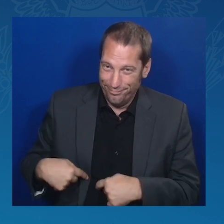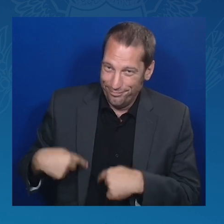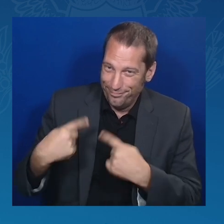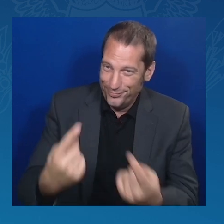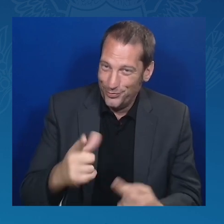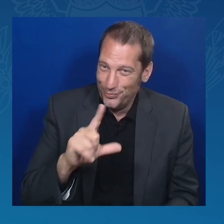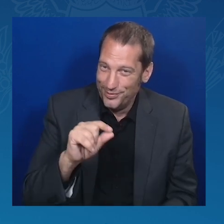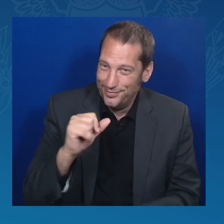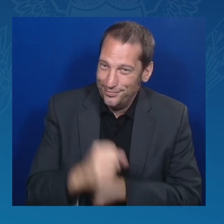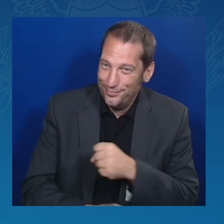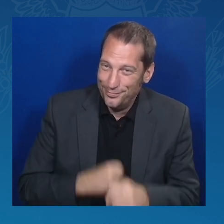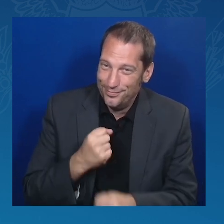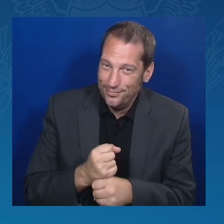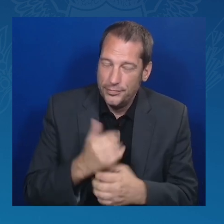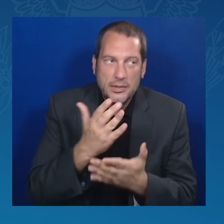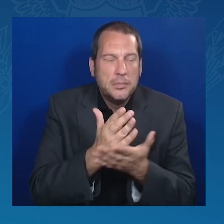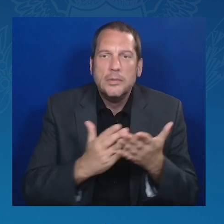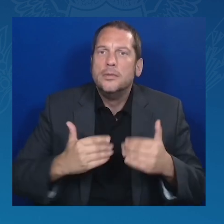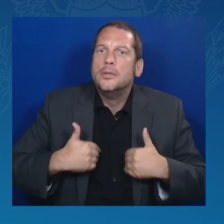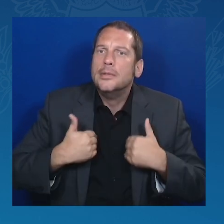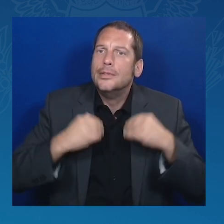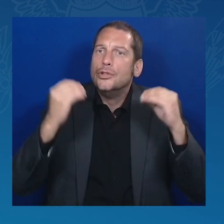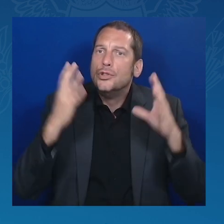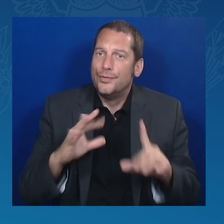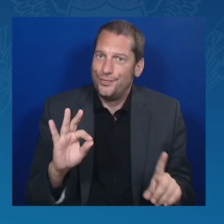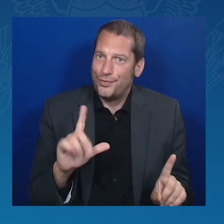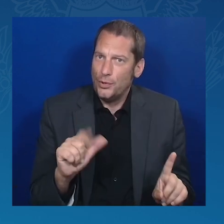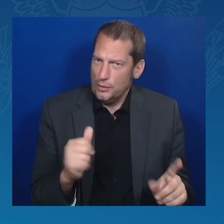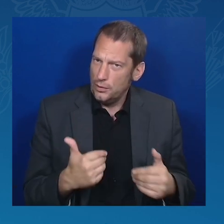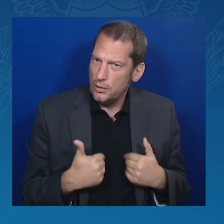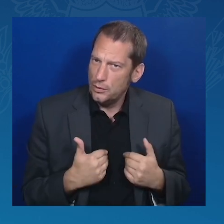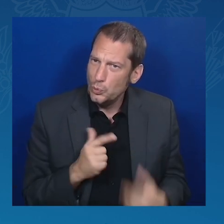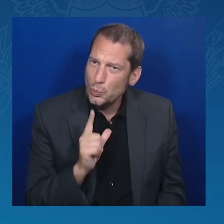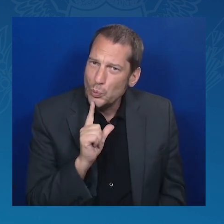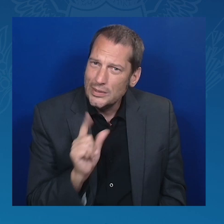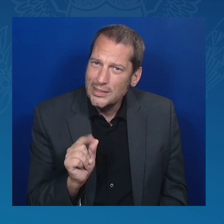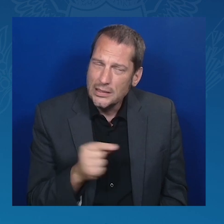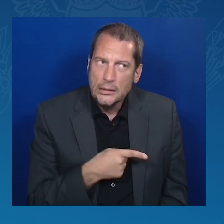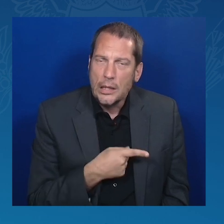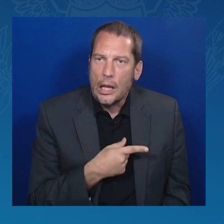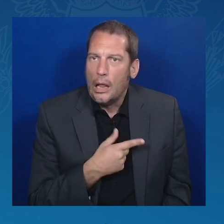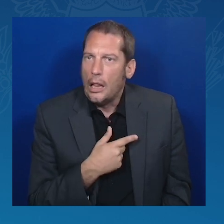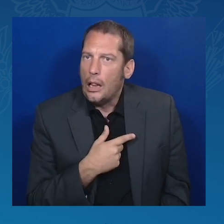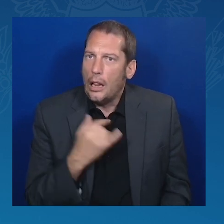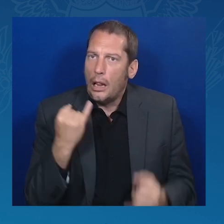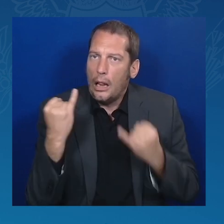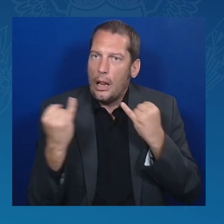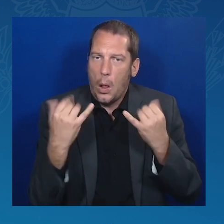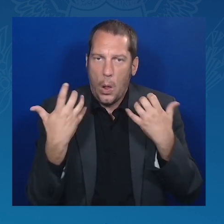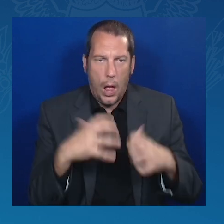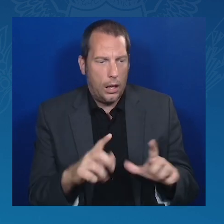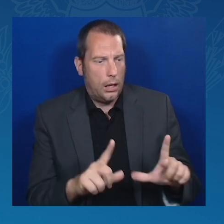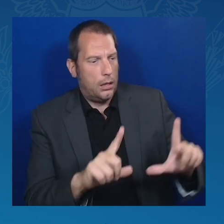and their partner for fear they could lose their job. And what is their job?